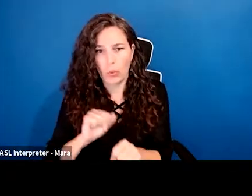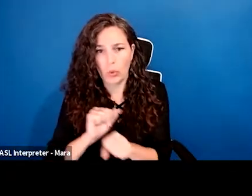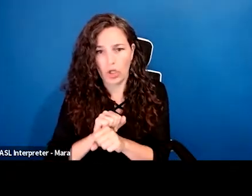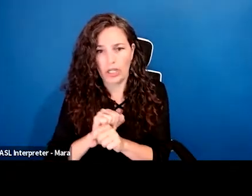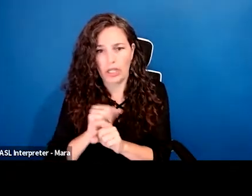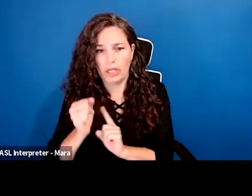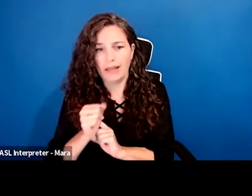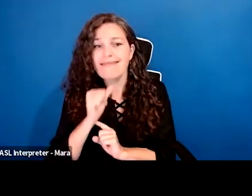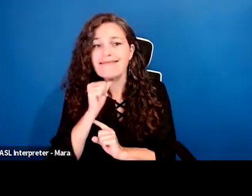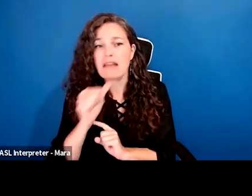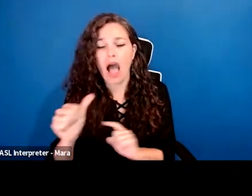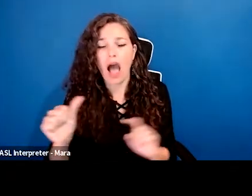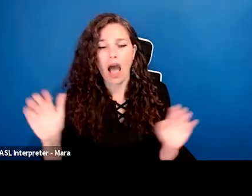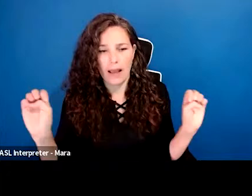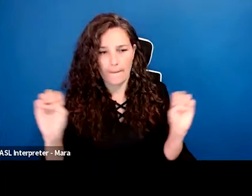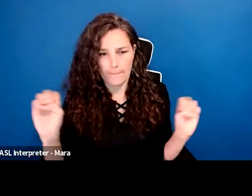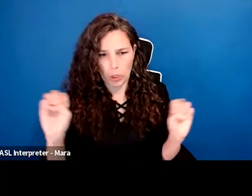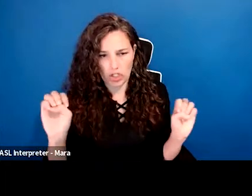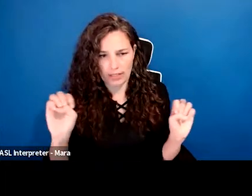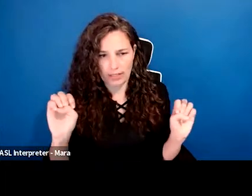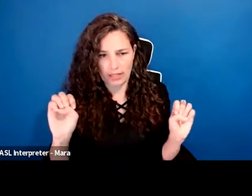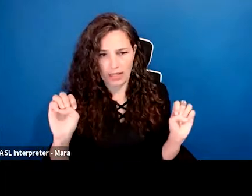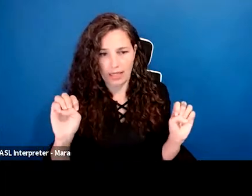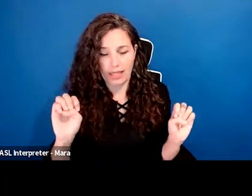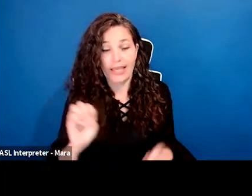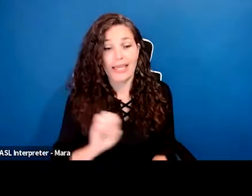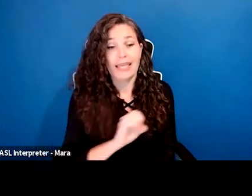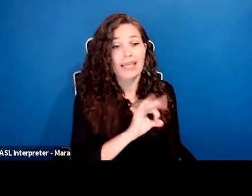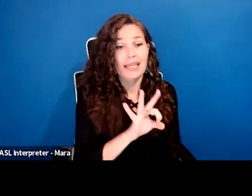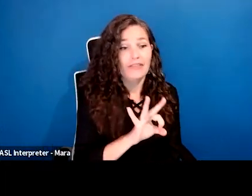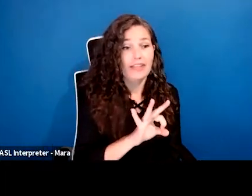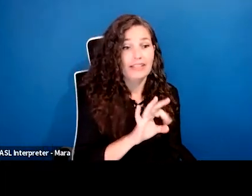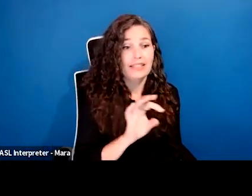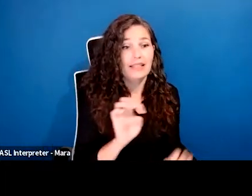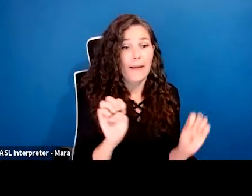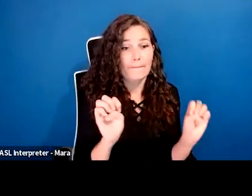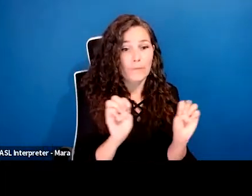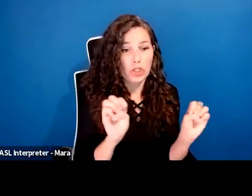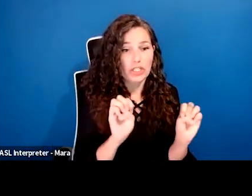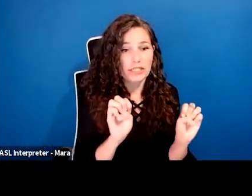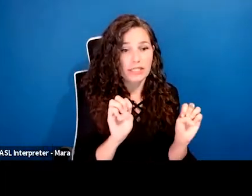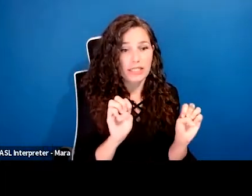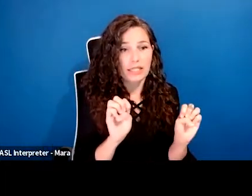We have other numbers for you to call but this is a very important component